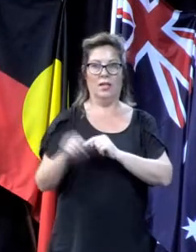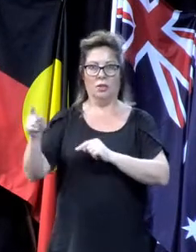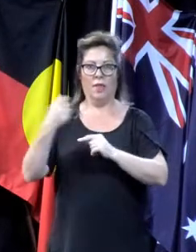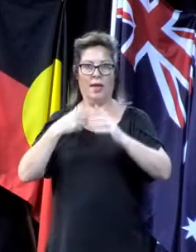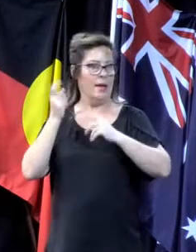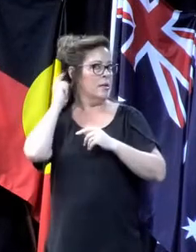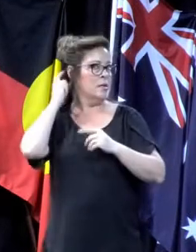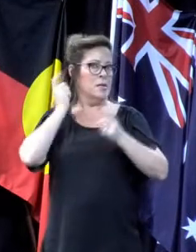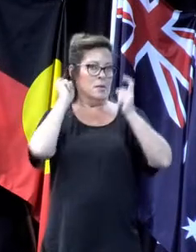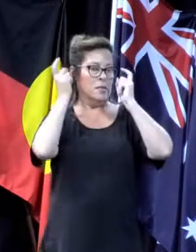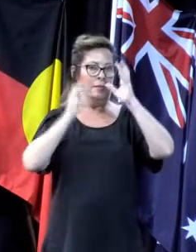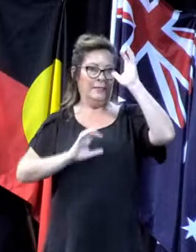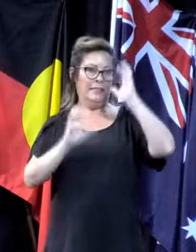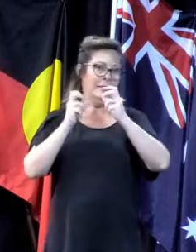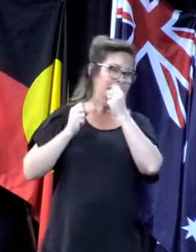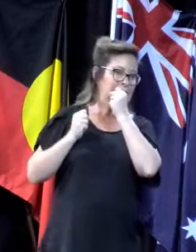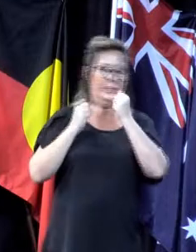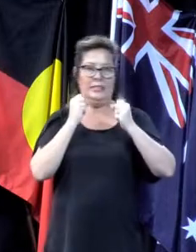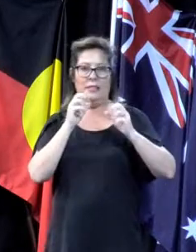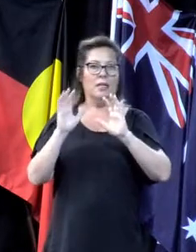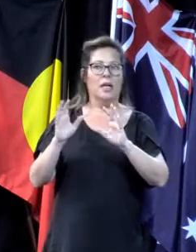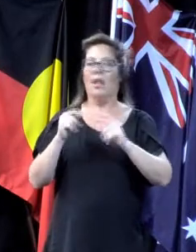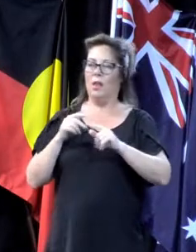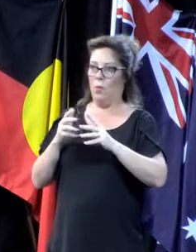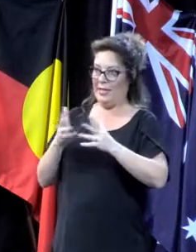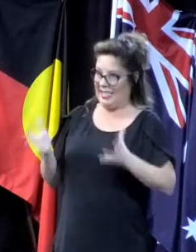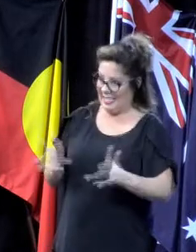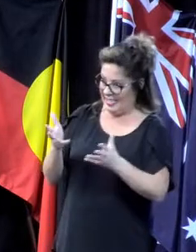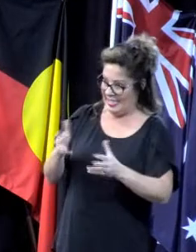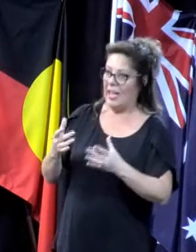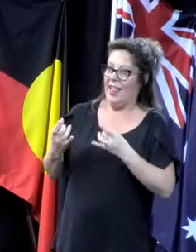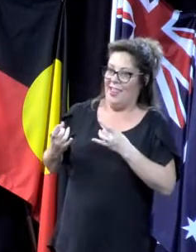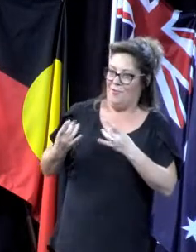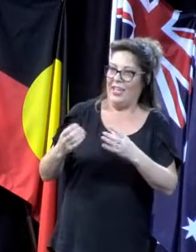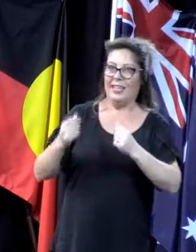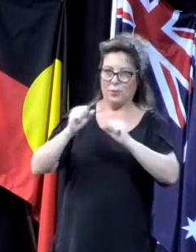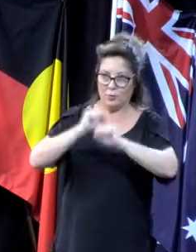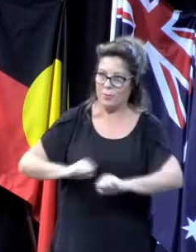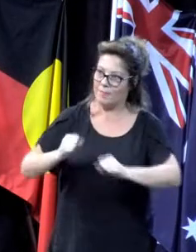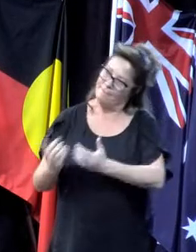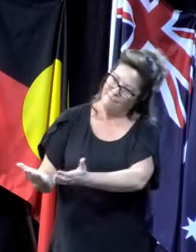getting ready to access a school where they can have wraparound support